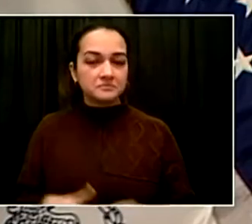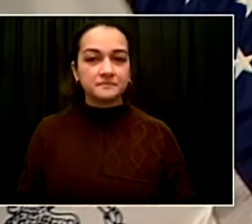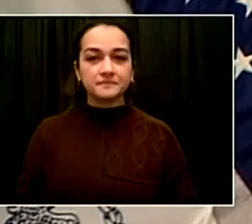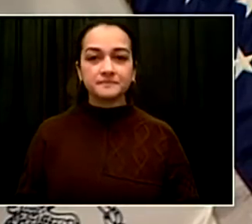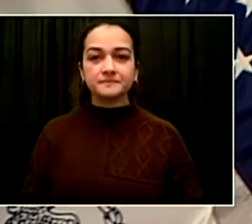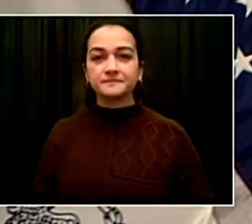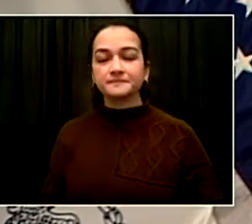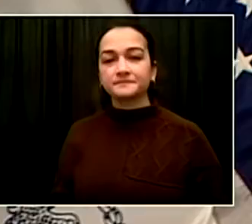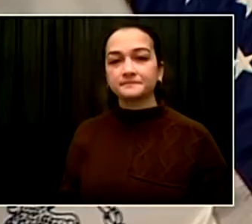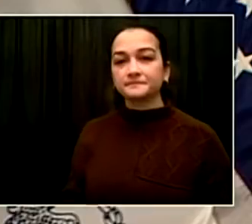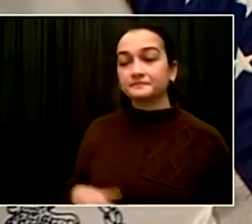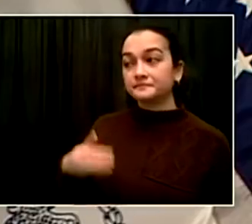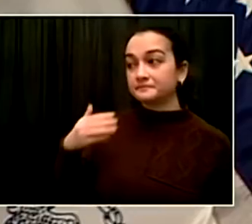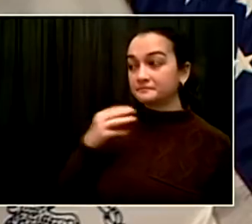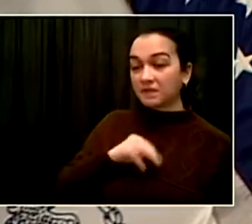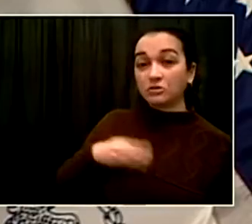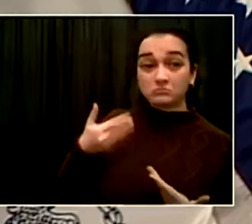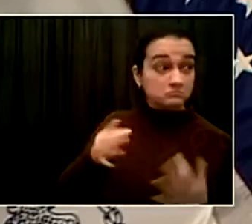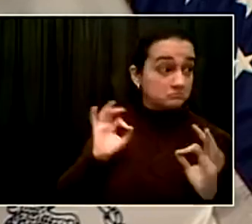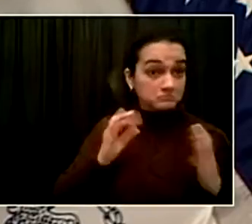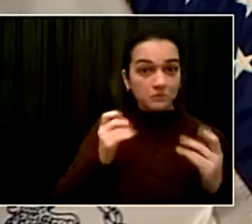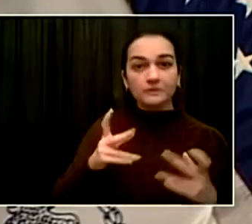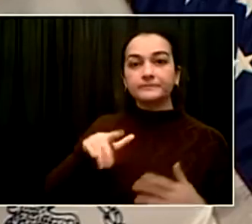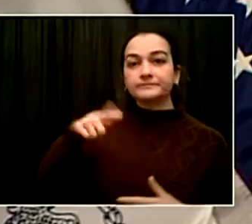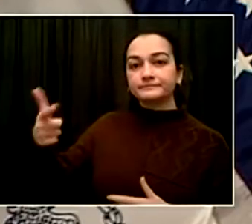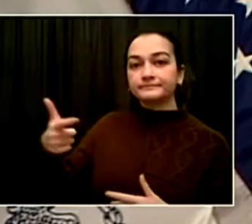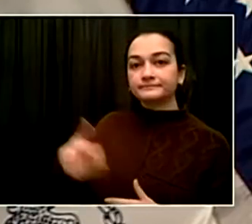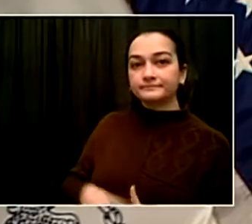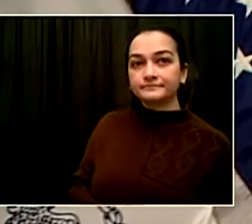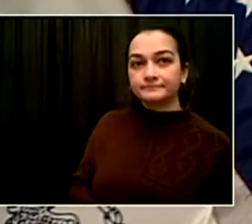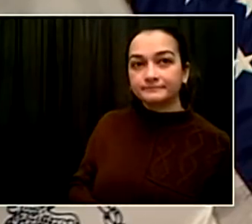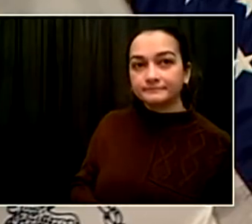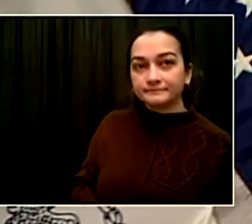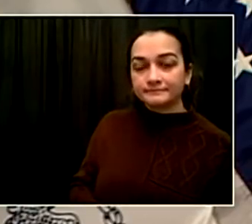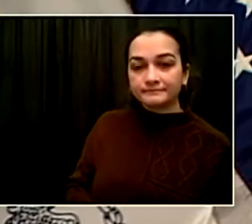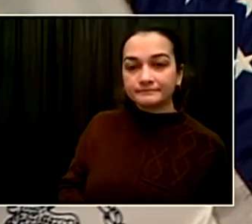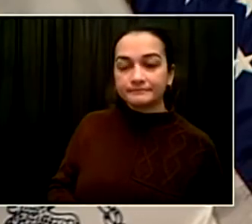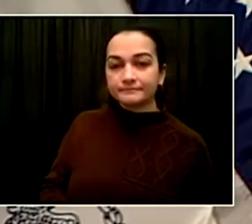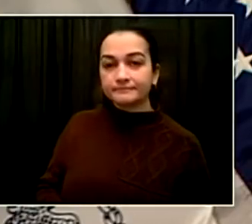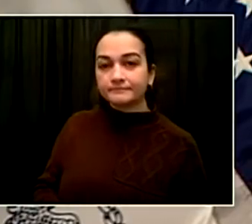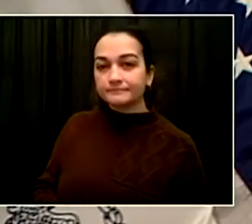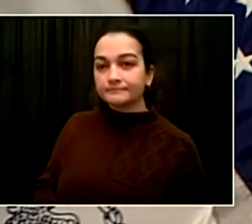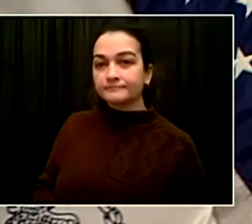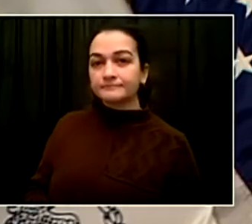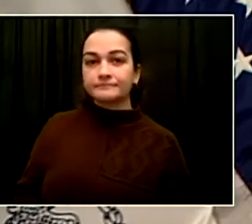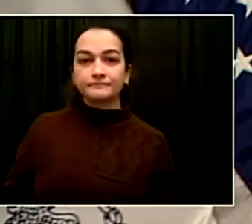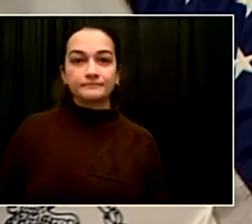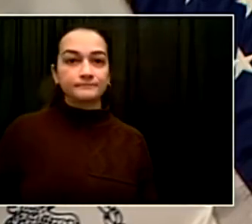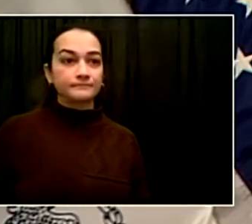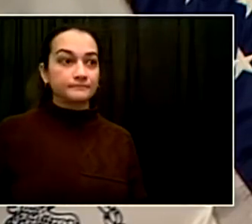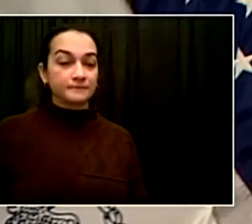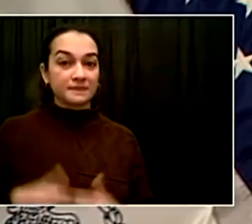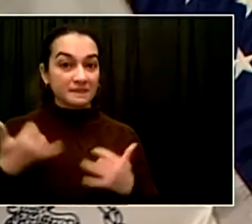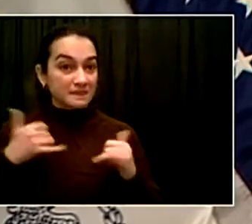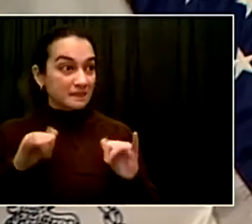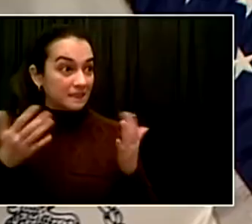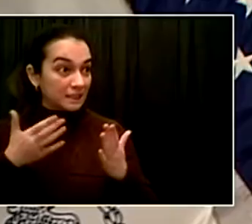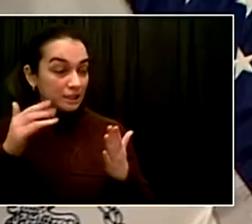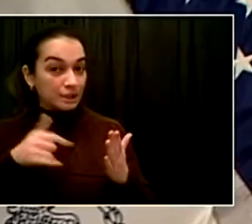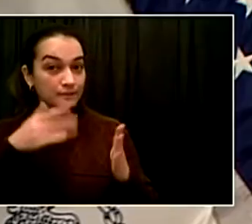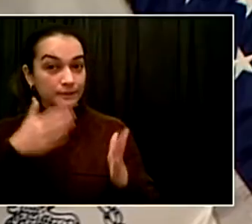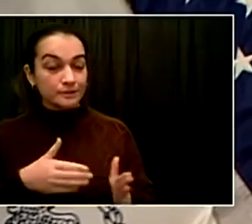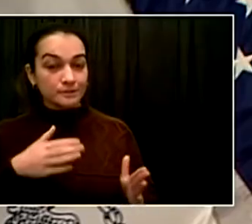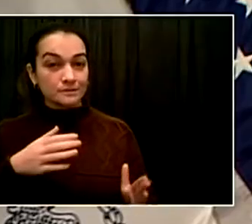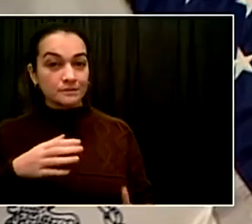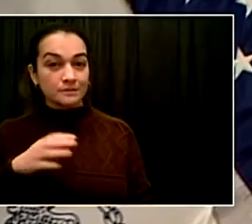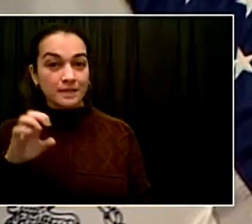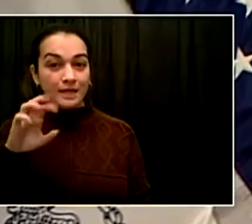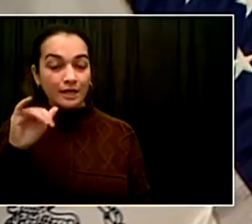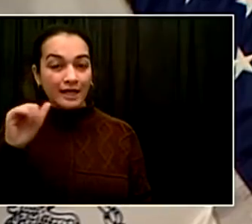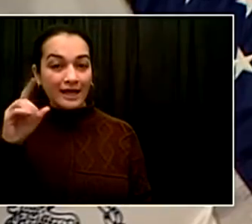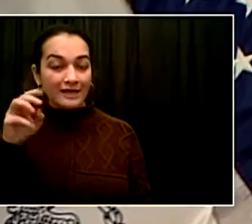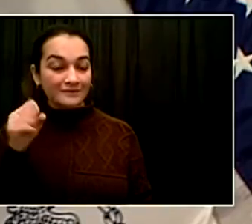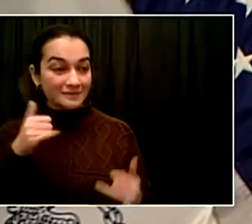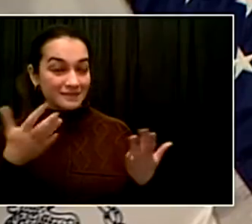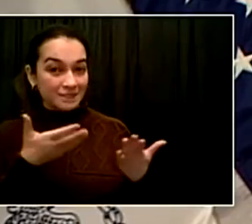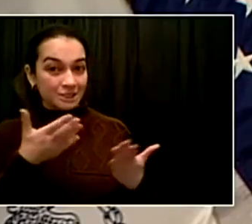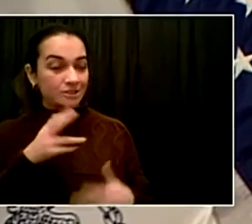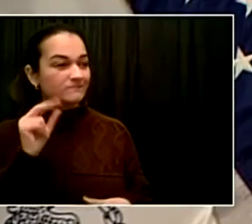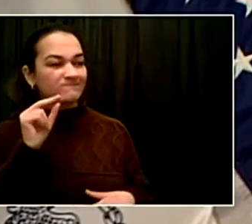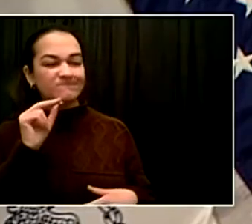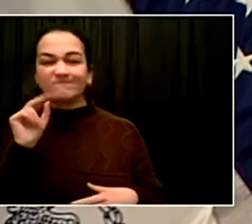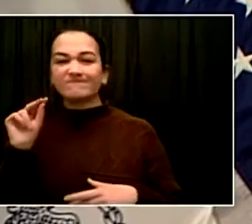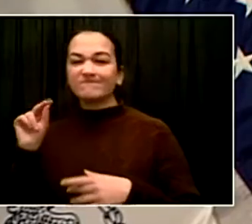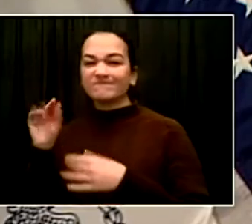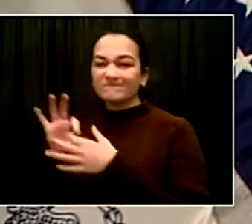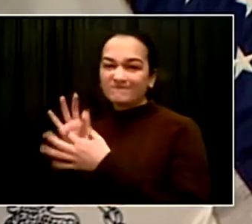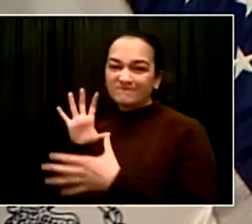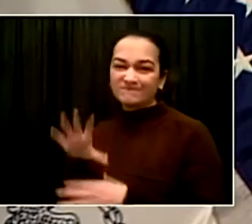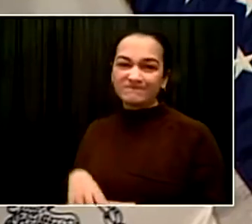THANK YOU.